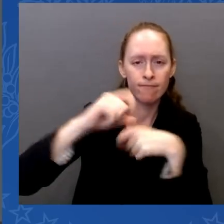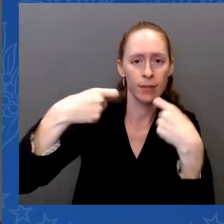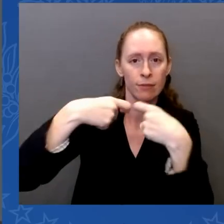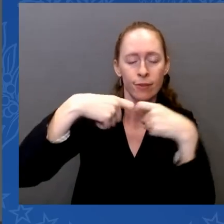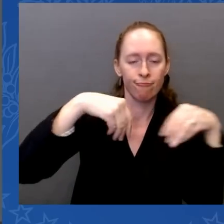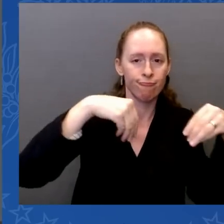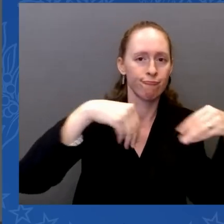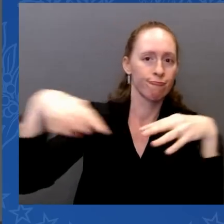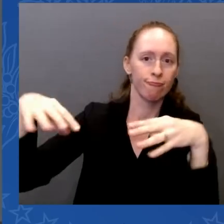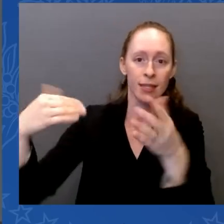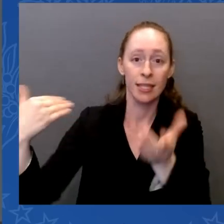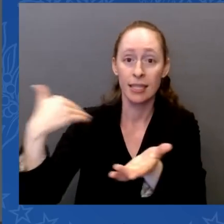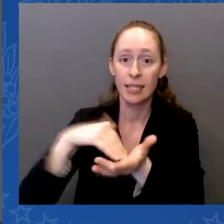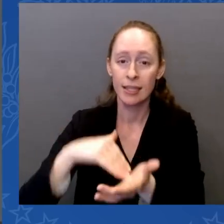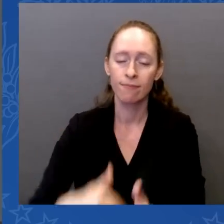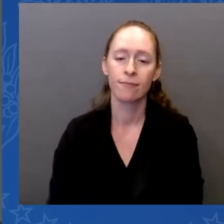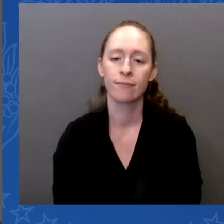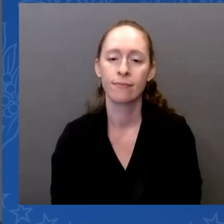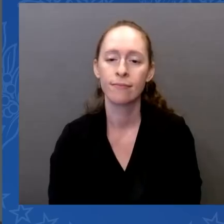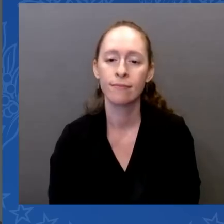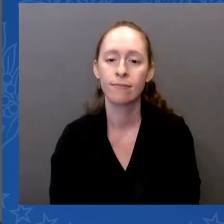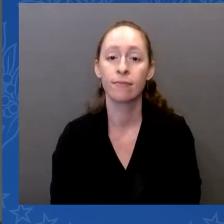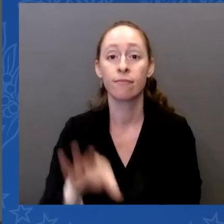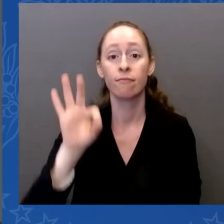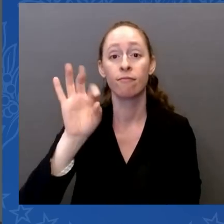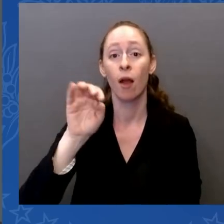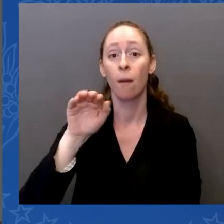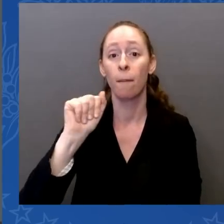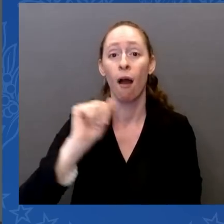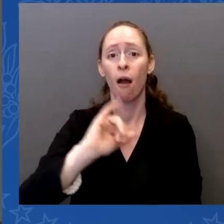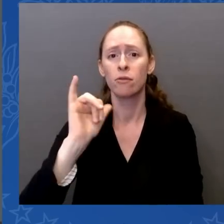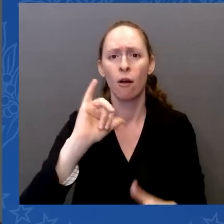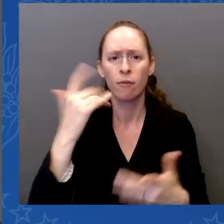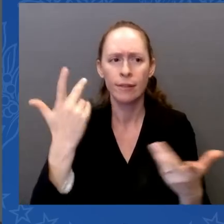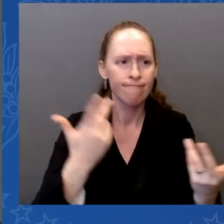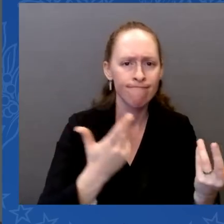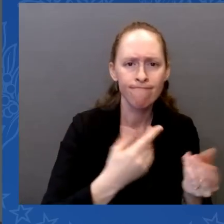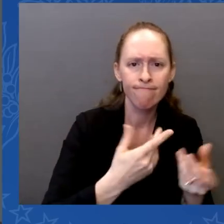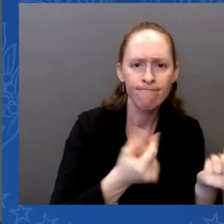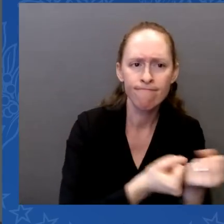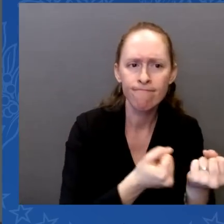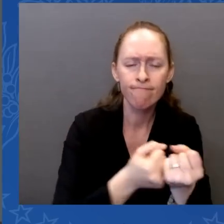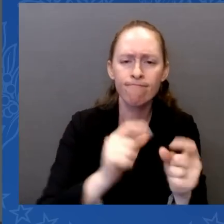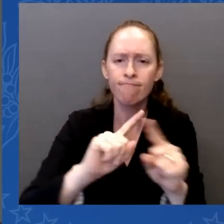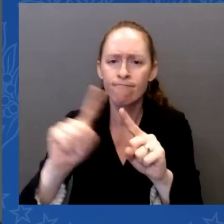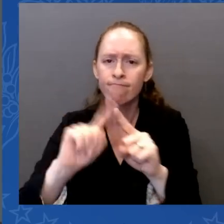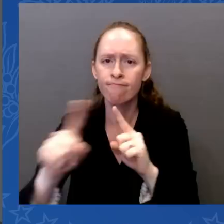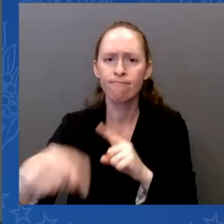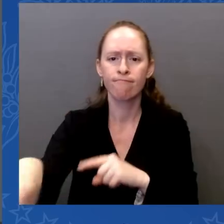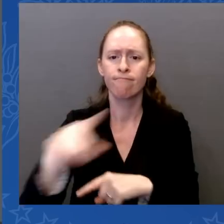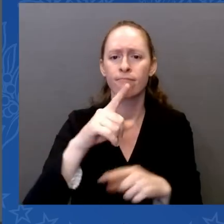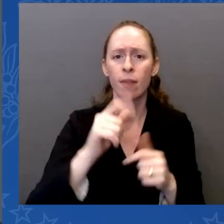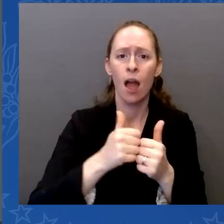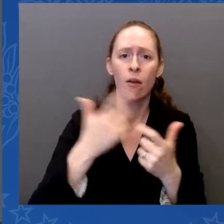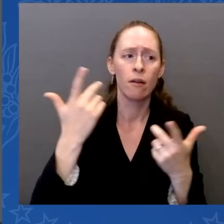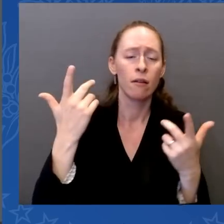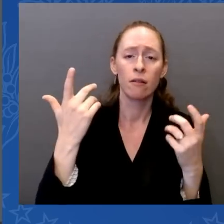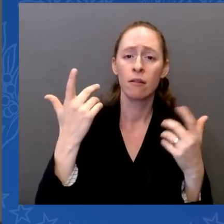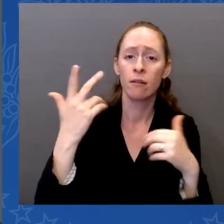in direct assistance to survivors to help them begin to rebuild their homes. And FEMA also is providing $700 in direct assistance